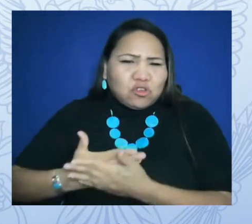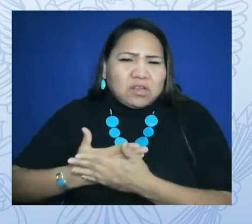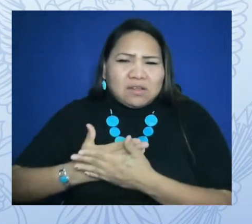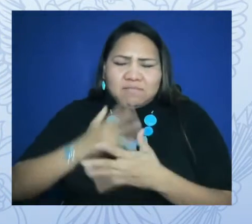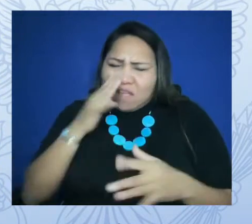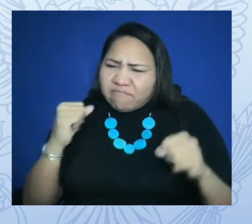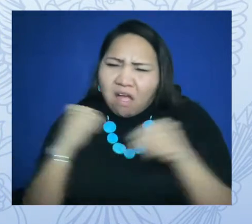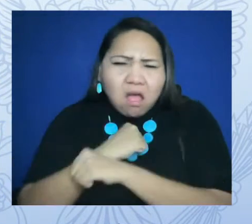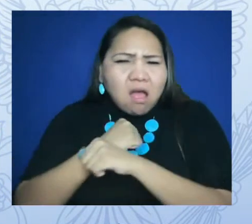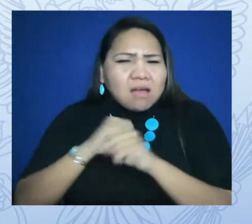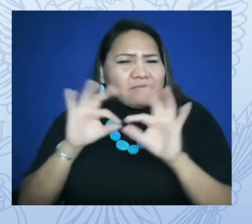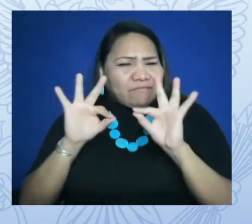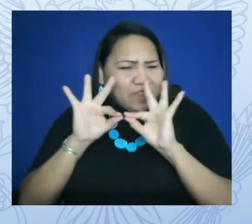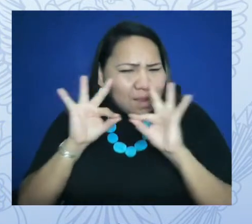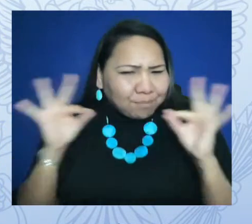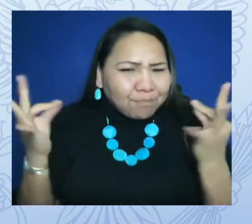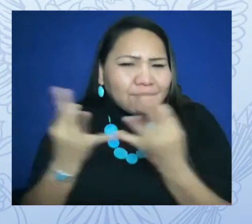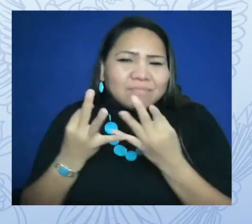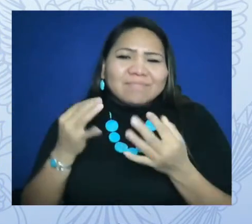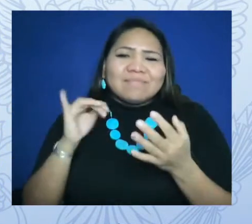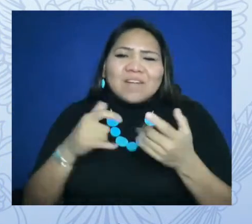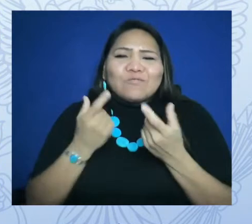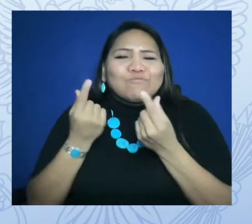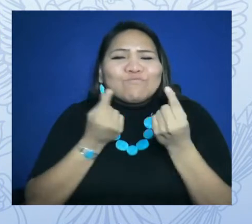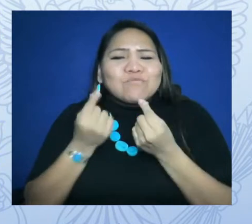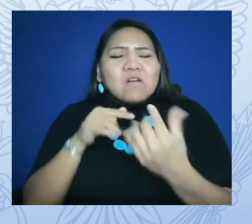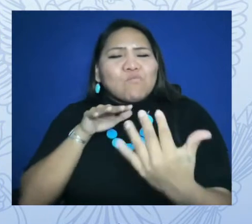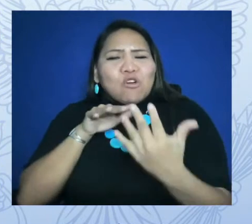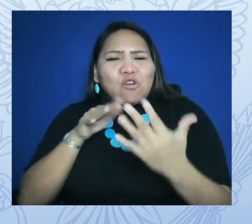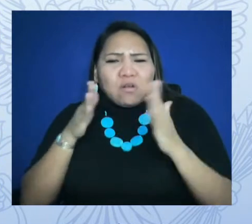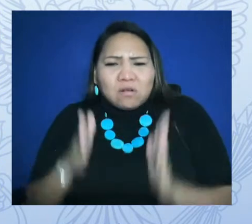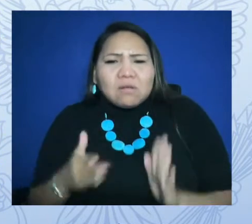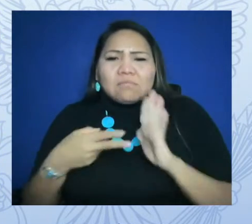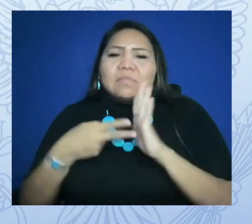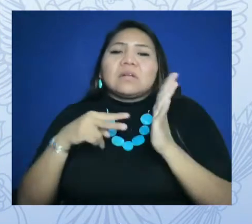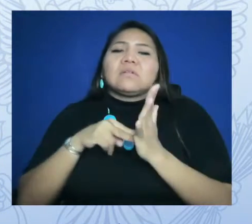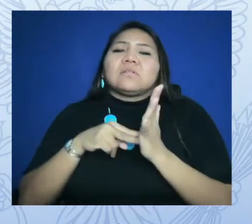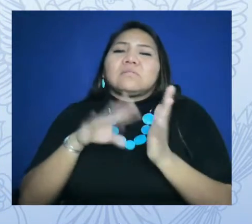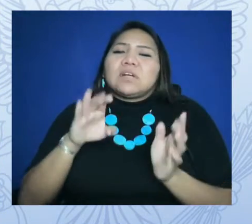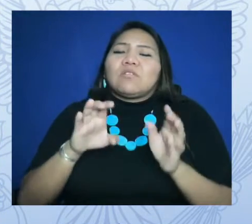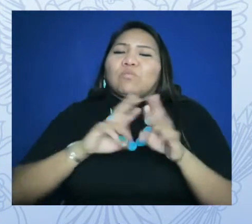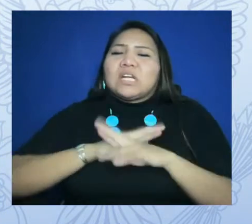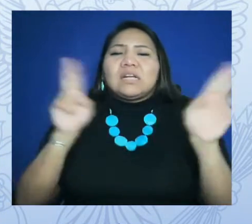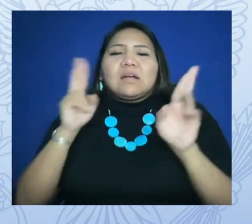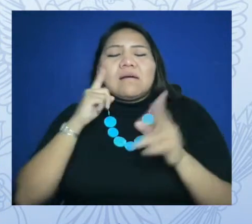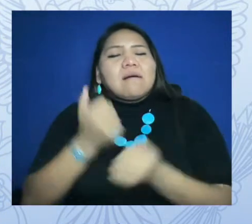That's what warrior means -- to be ready for anything, to fight for what you believe in.”